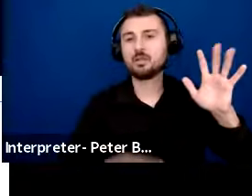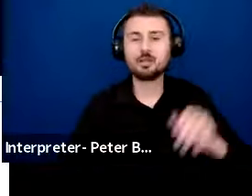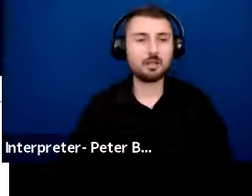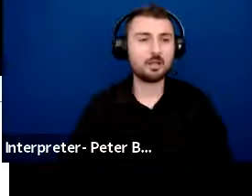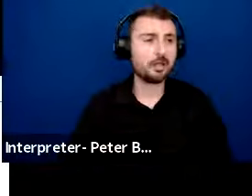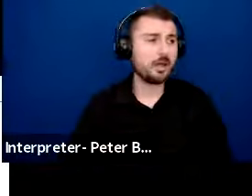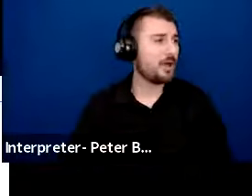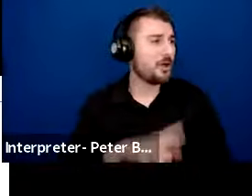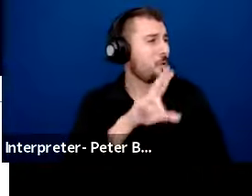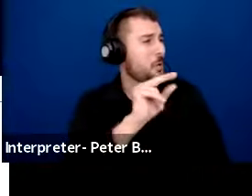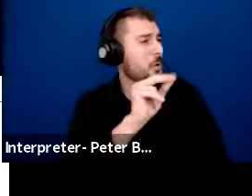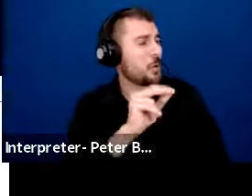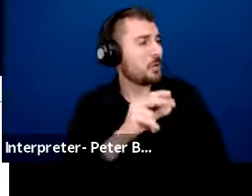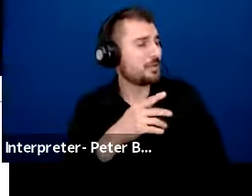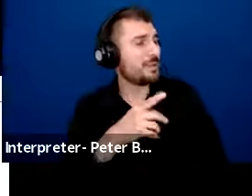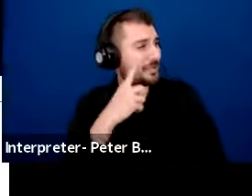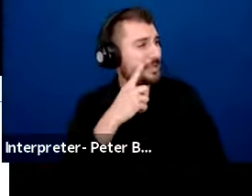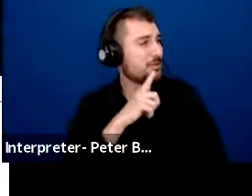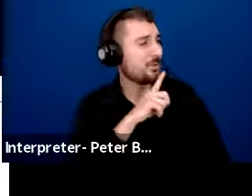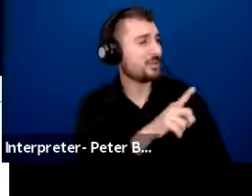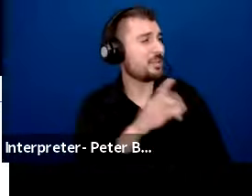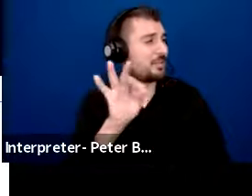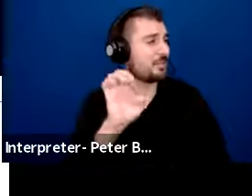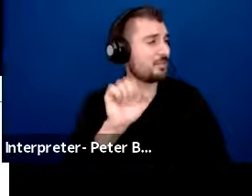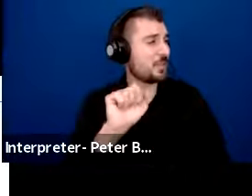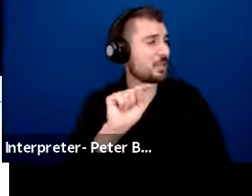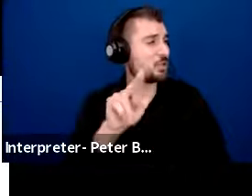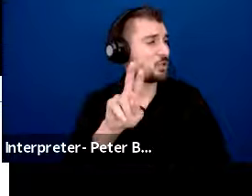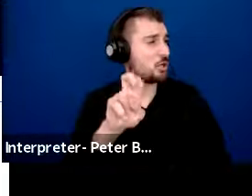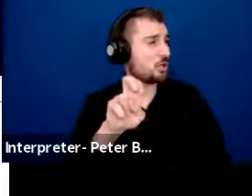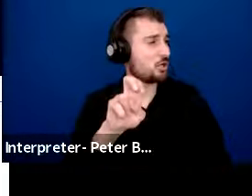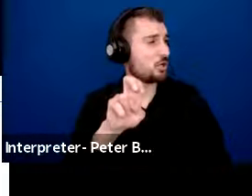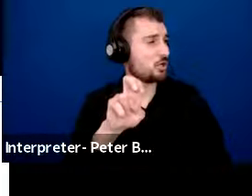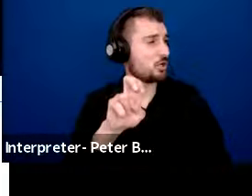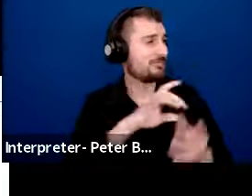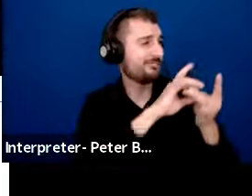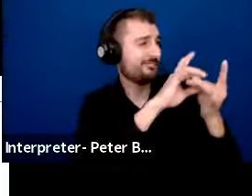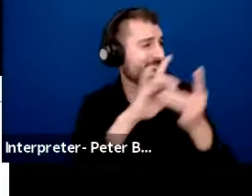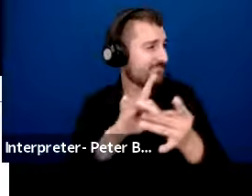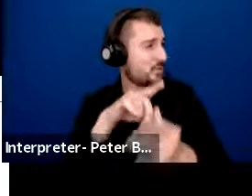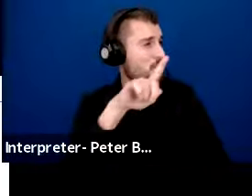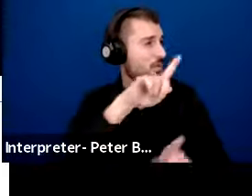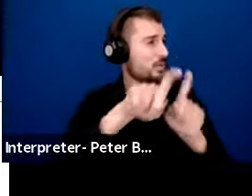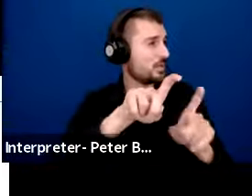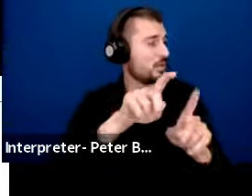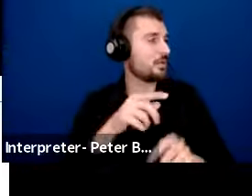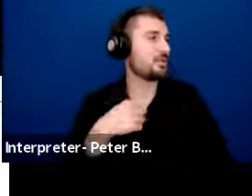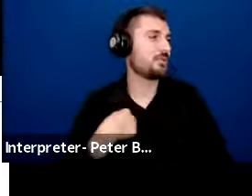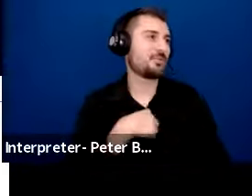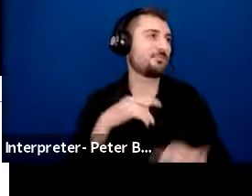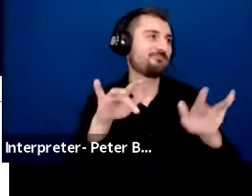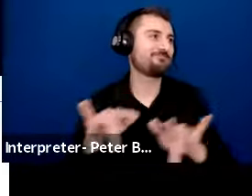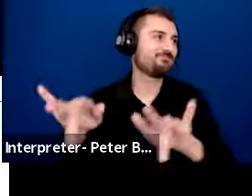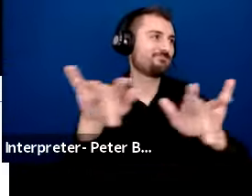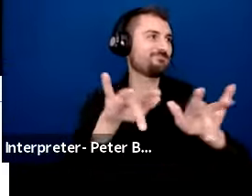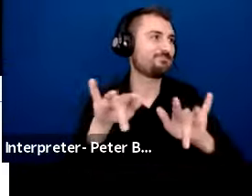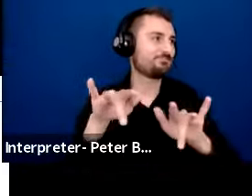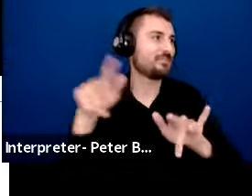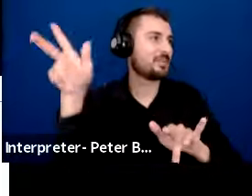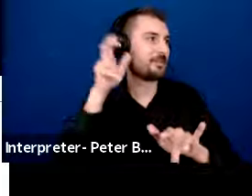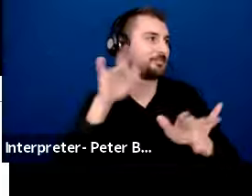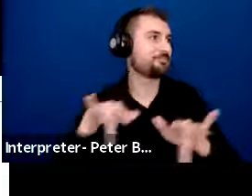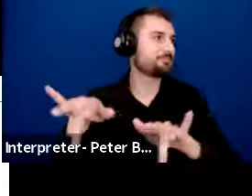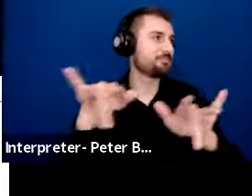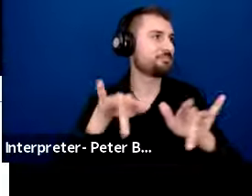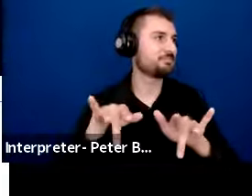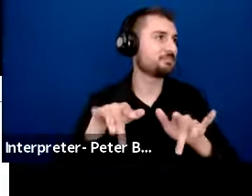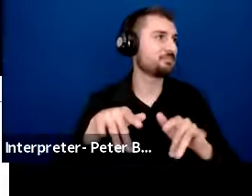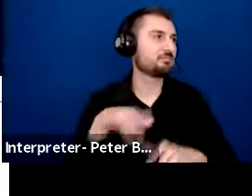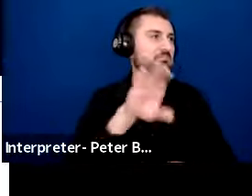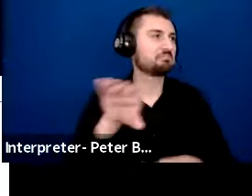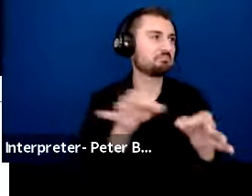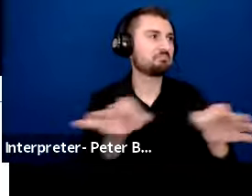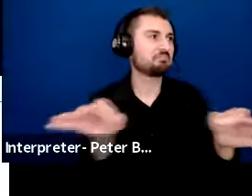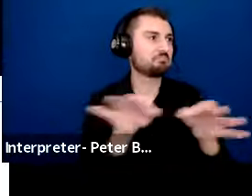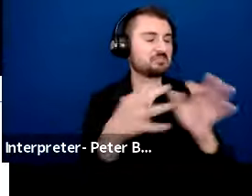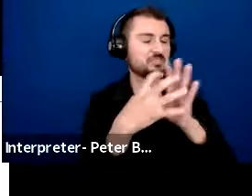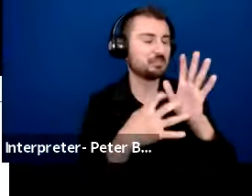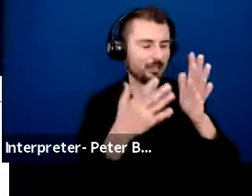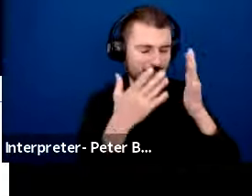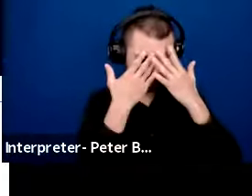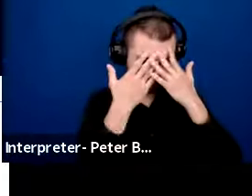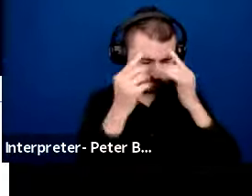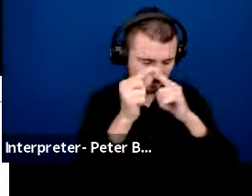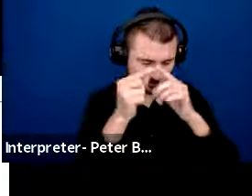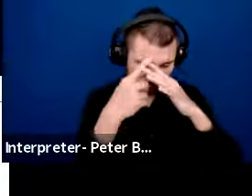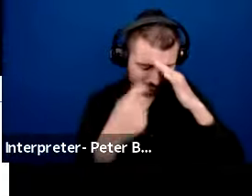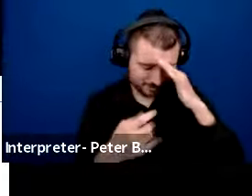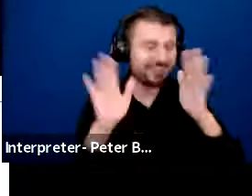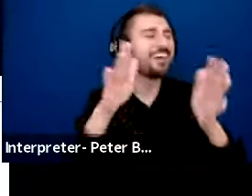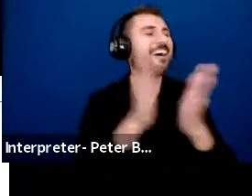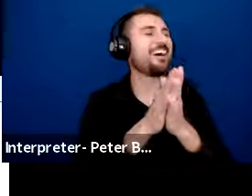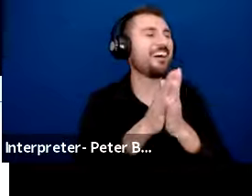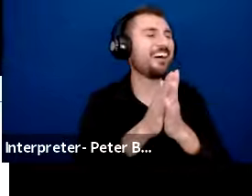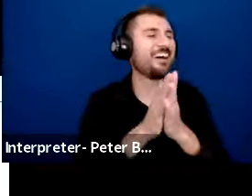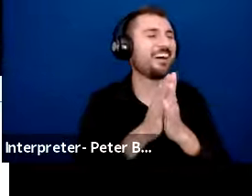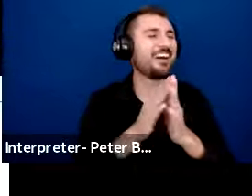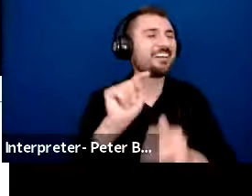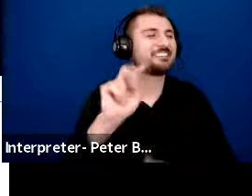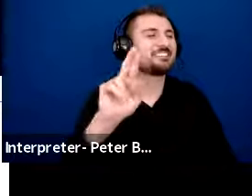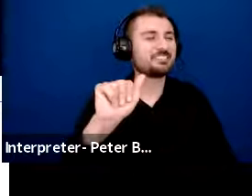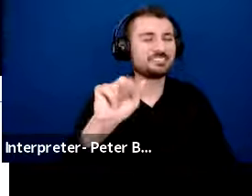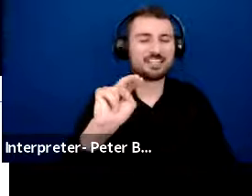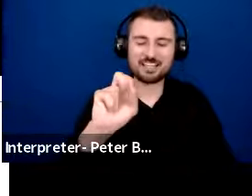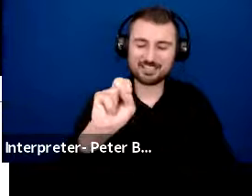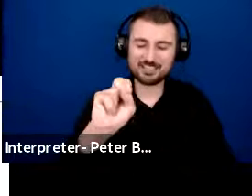She's been managing the chat but I don't know if there is any set questions you wanted to post so people could hear them if they are not monitoring the chat because there are a lot of questions going through there